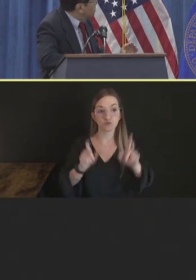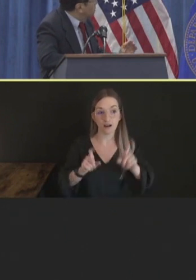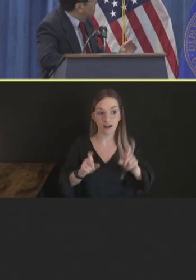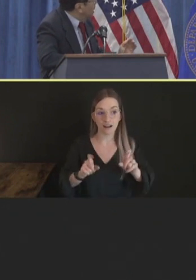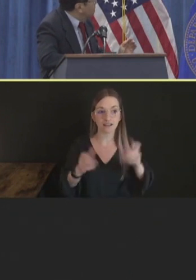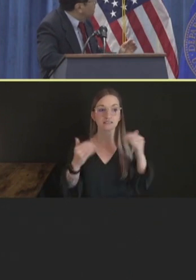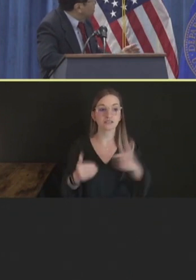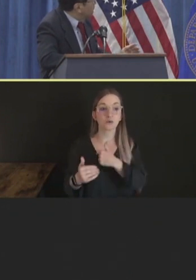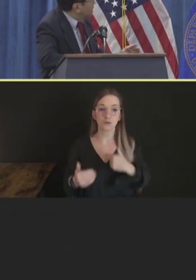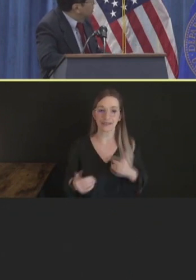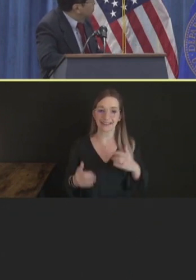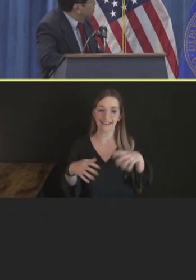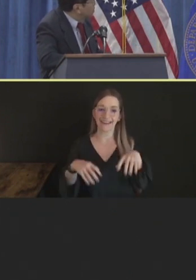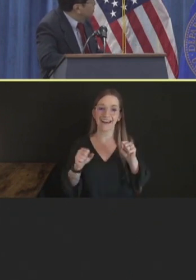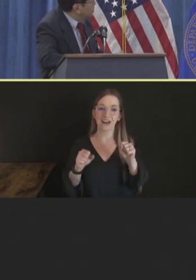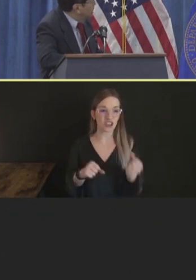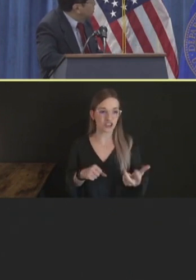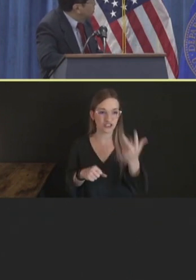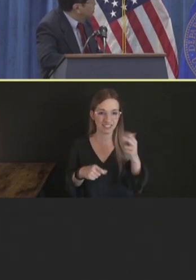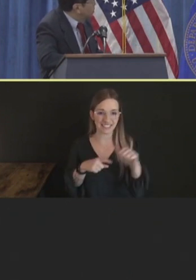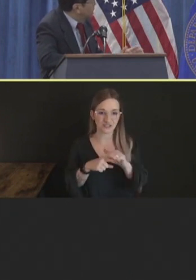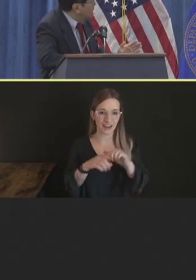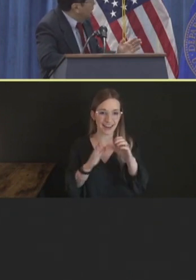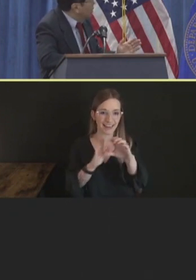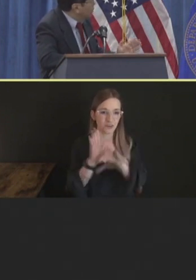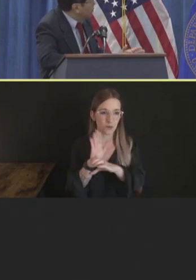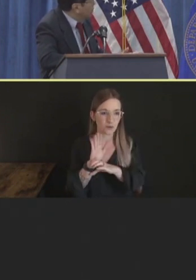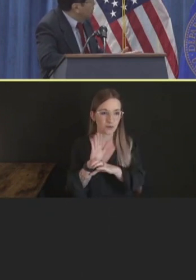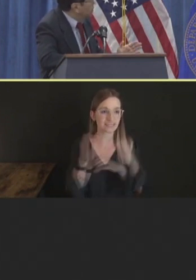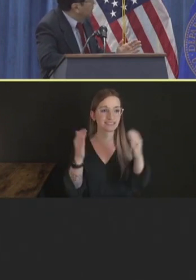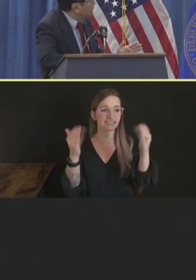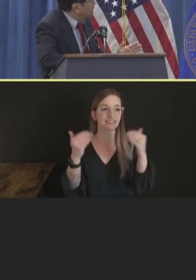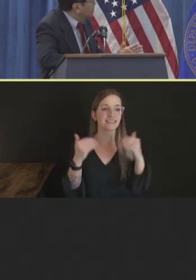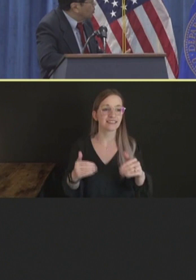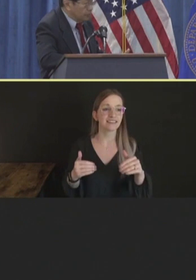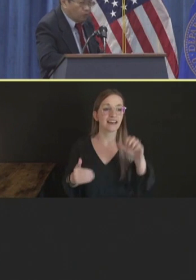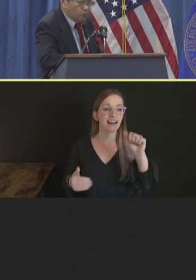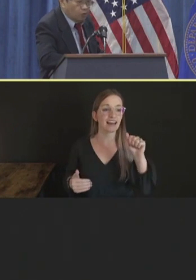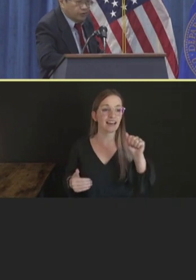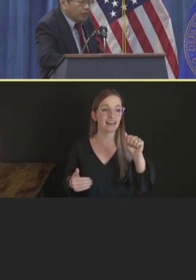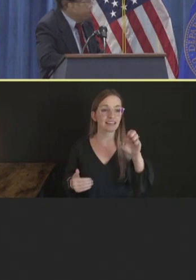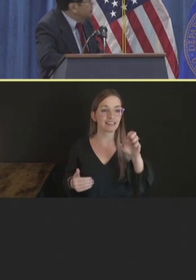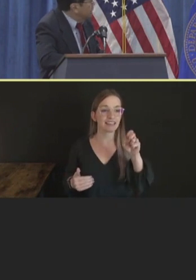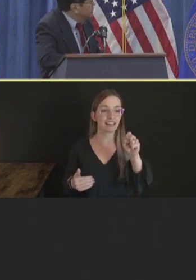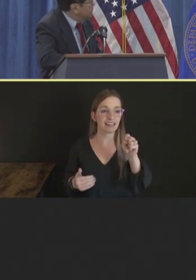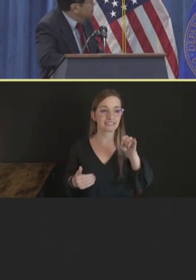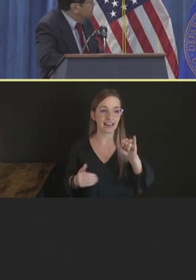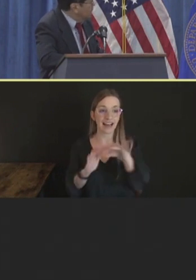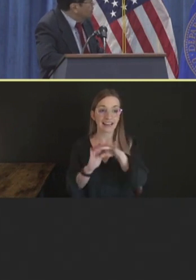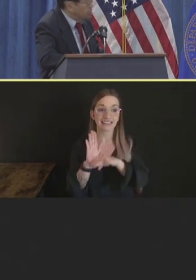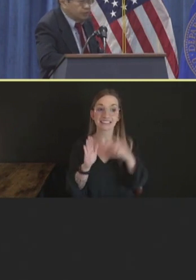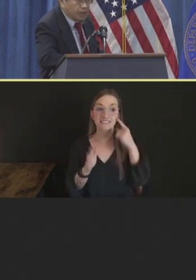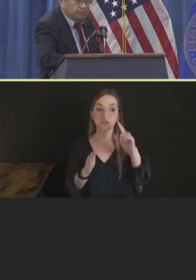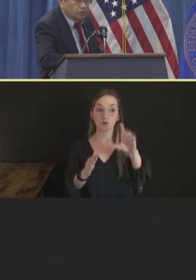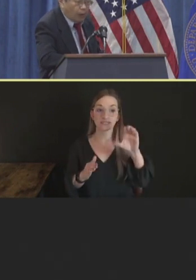The AESI lists for CEPI pathogens were developed and the one for COVID-19 was adopted widely